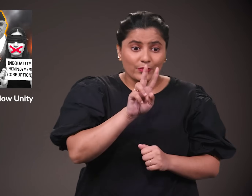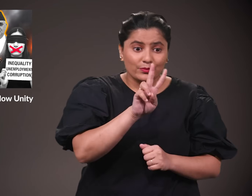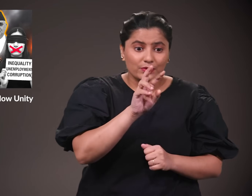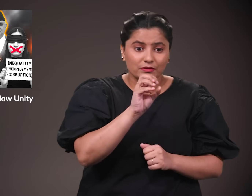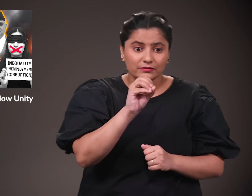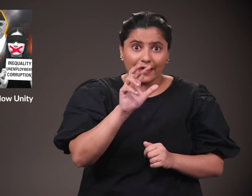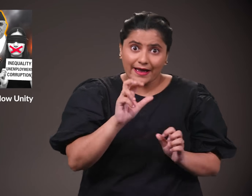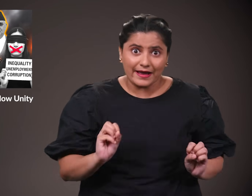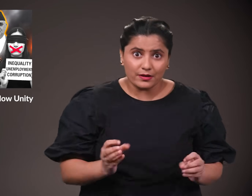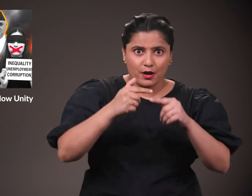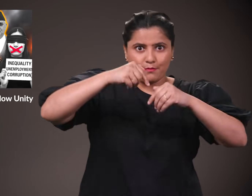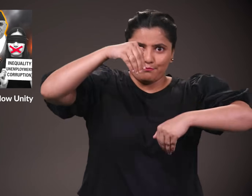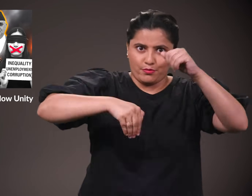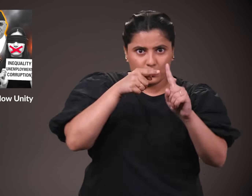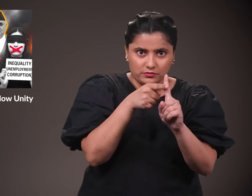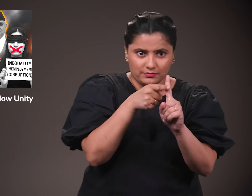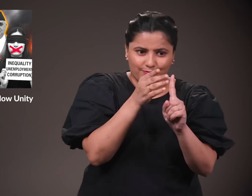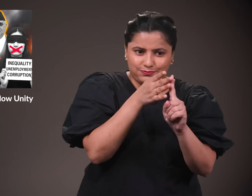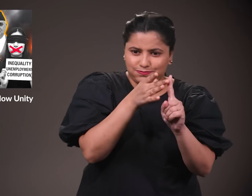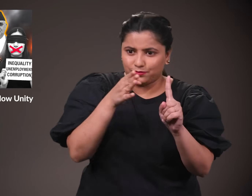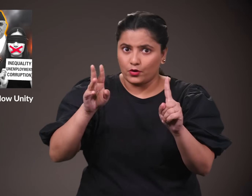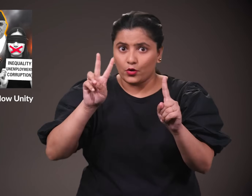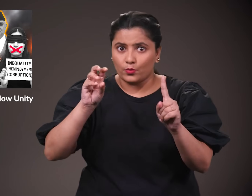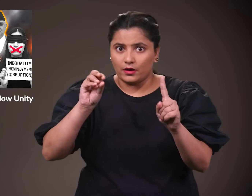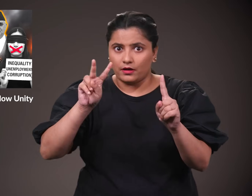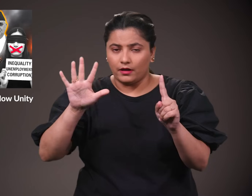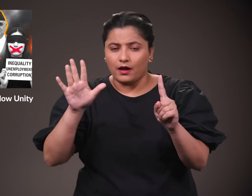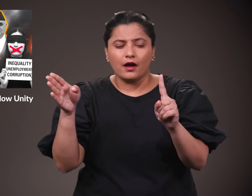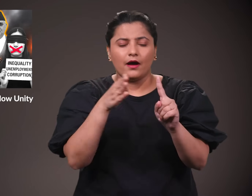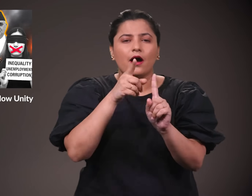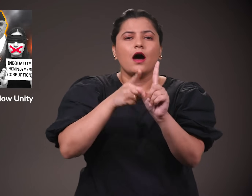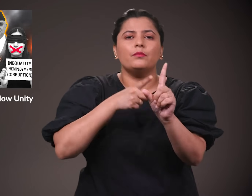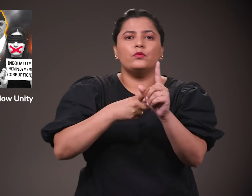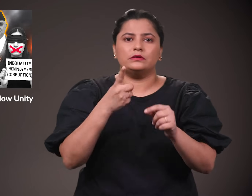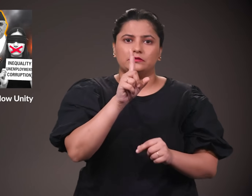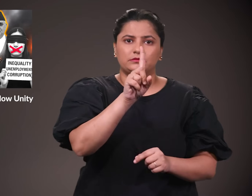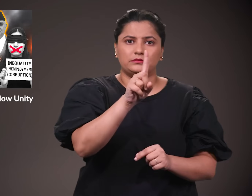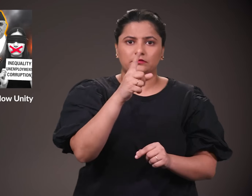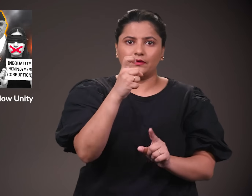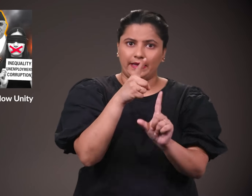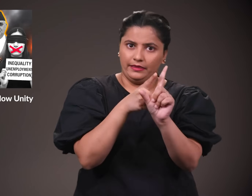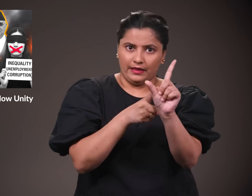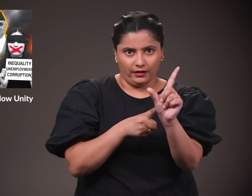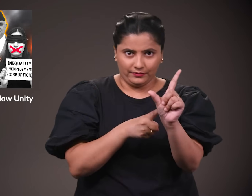Since then, 17 years have passed in democracy.